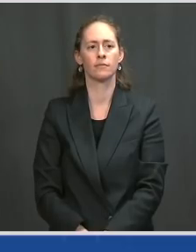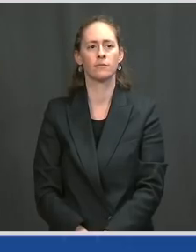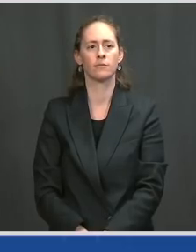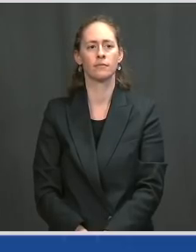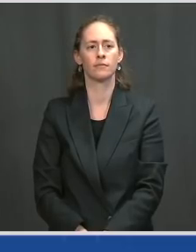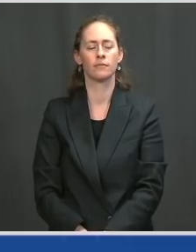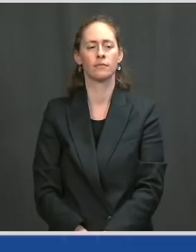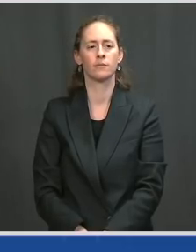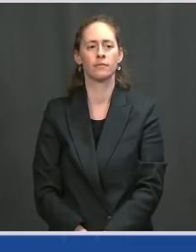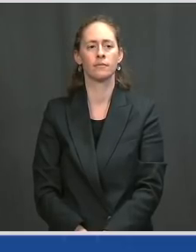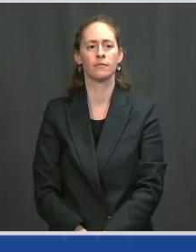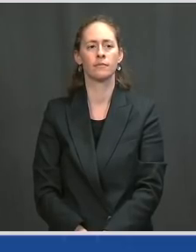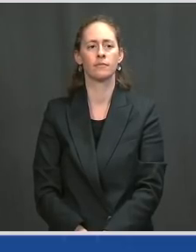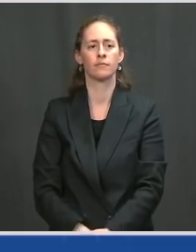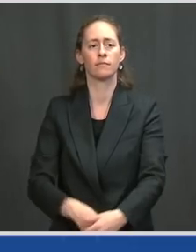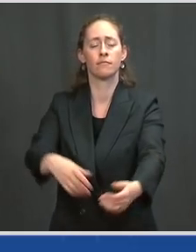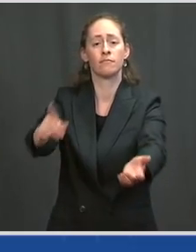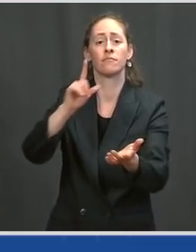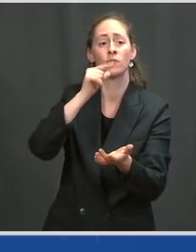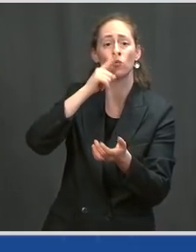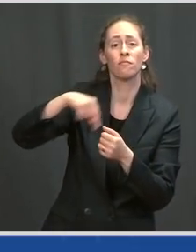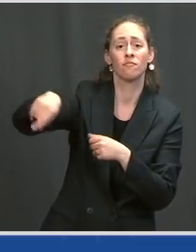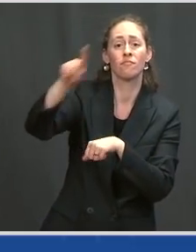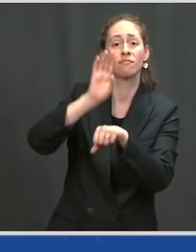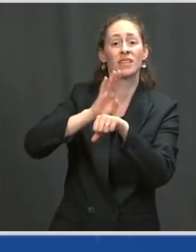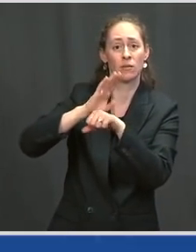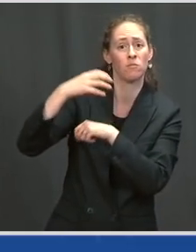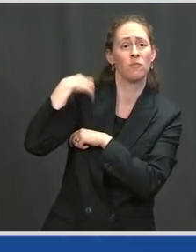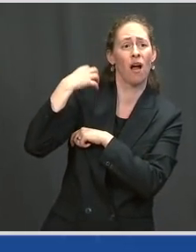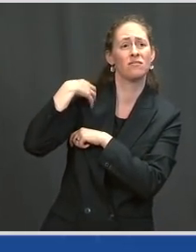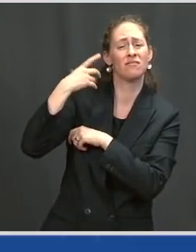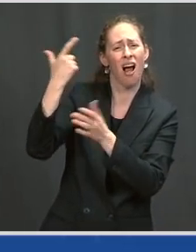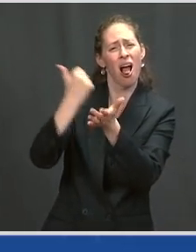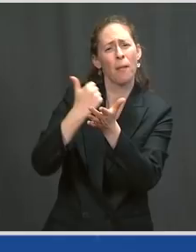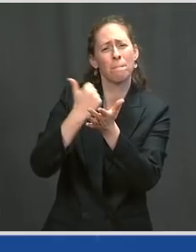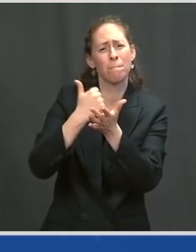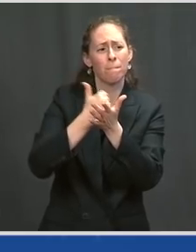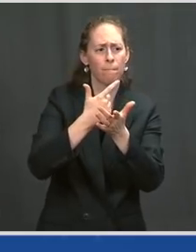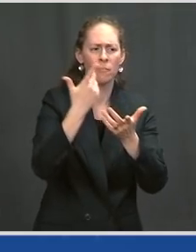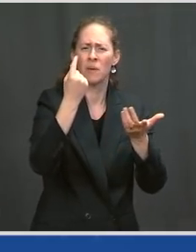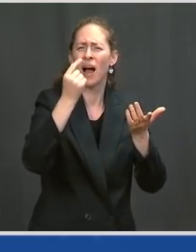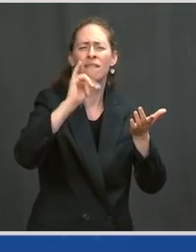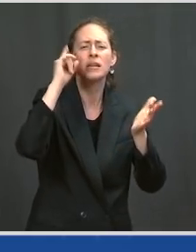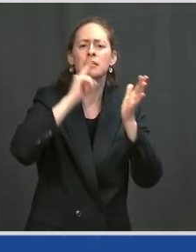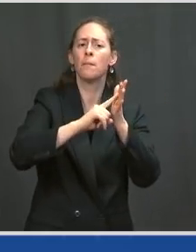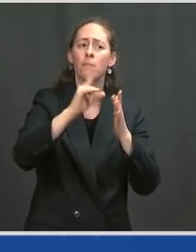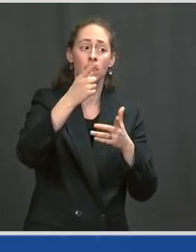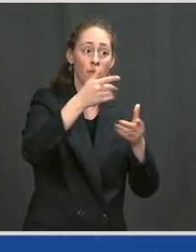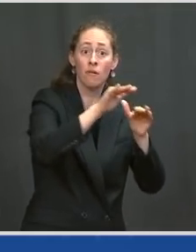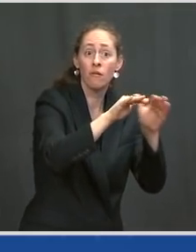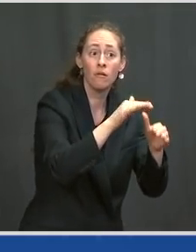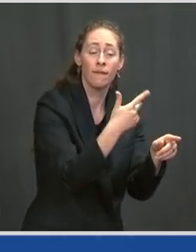and get them vaccinated. Two weeks ago, I announced that we will provide a tax credit